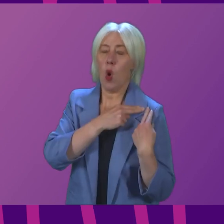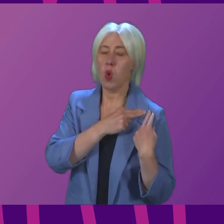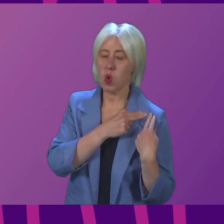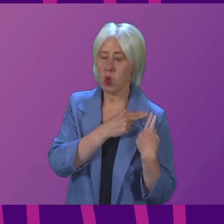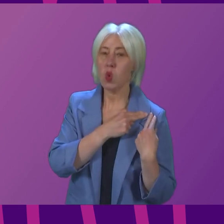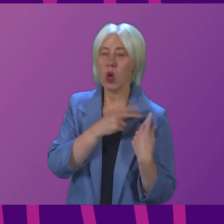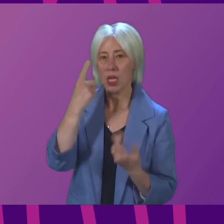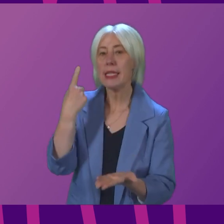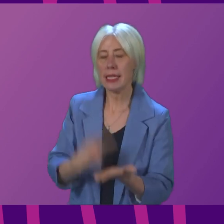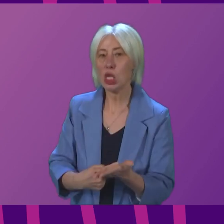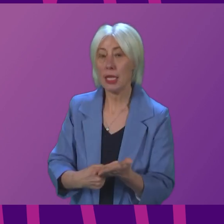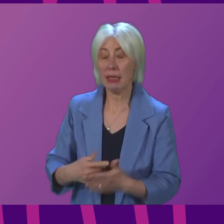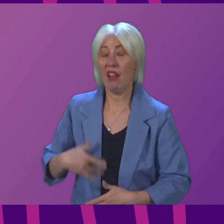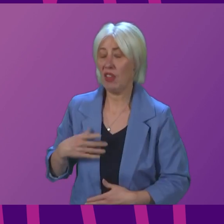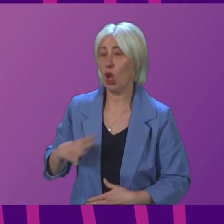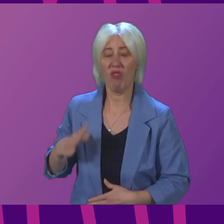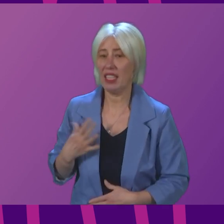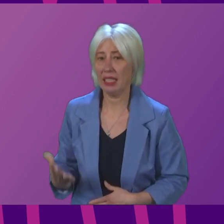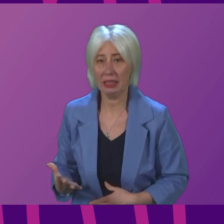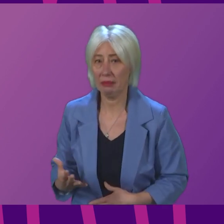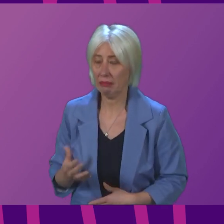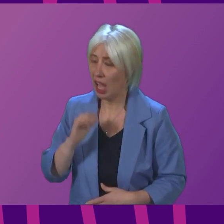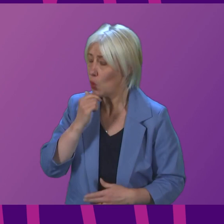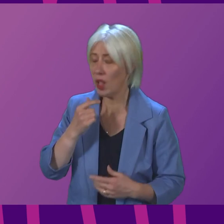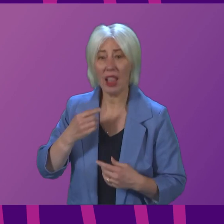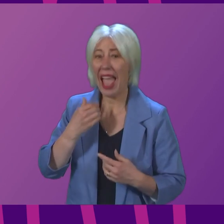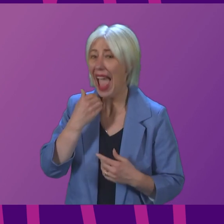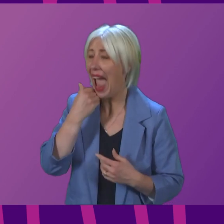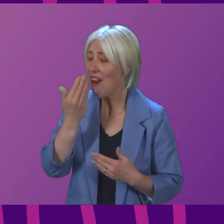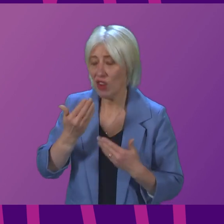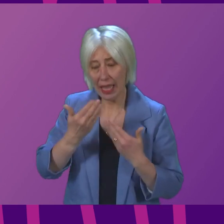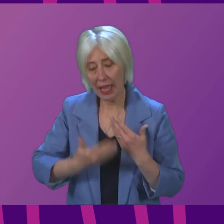heavier than I already do, and I will do so for the rest of my life.